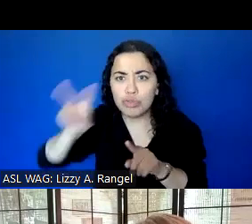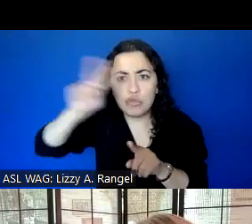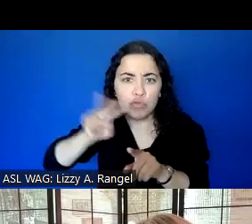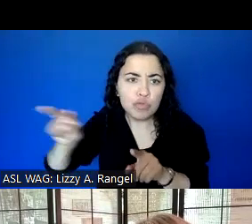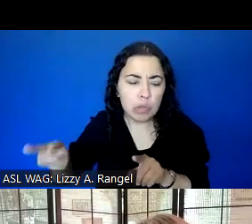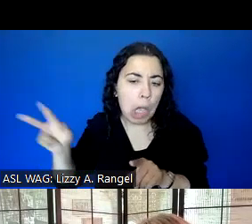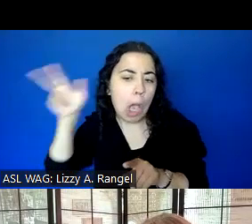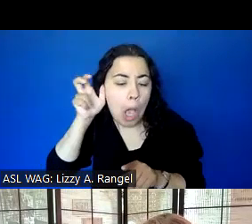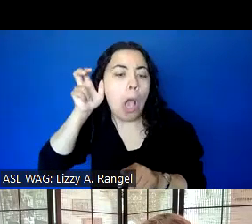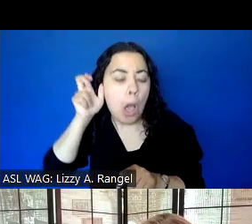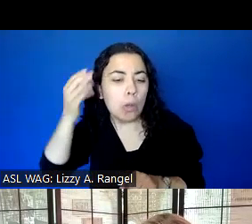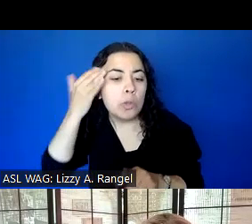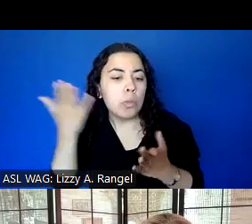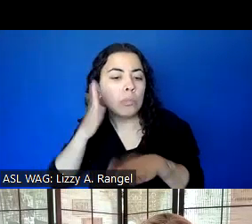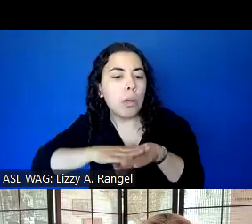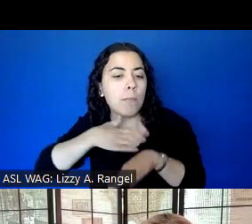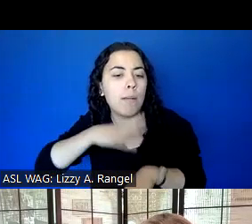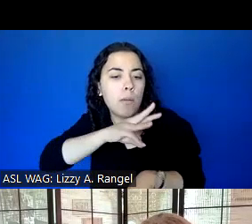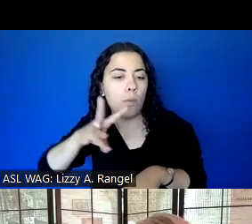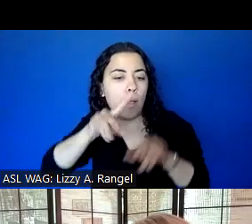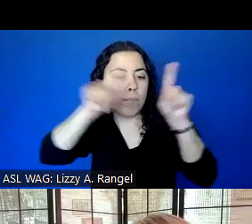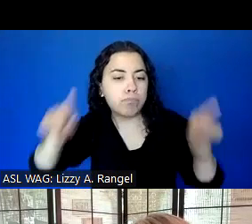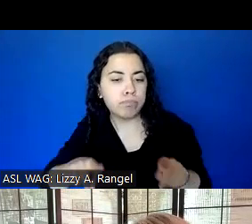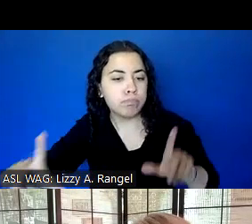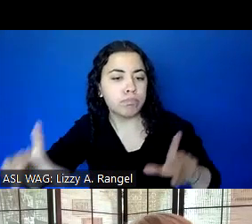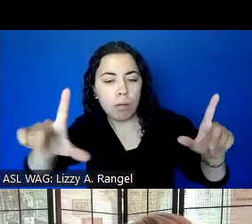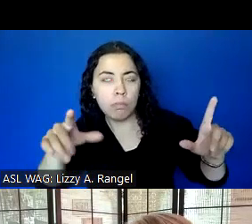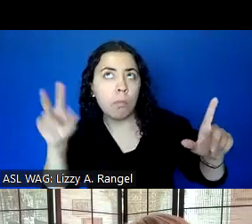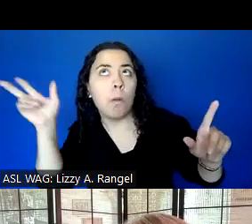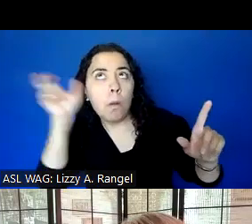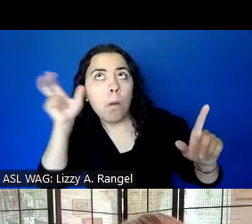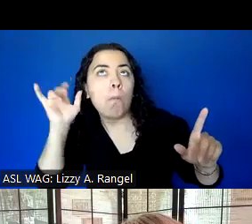the user agents. You know, this is assistive technology. We'll see it abbreviated as AT.